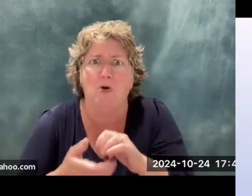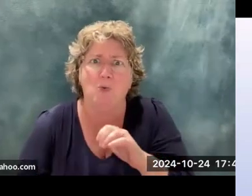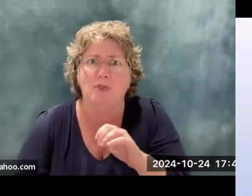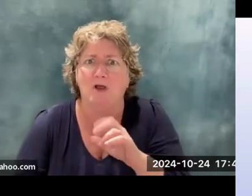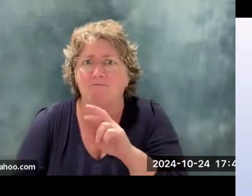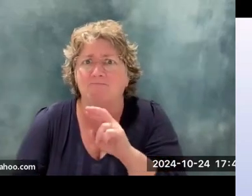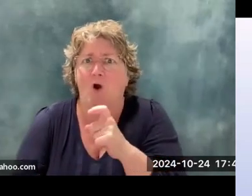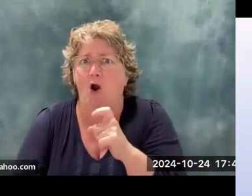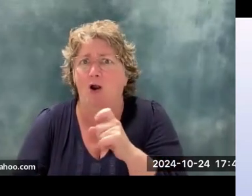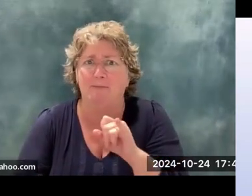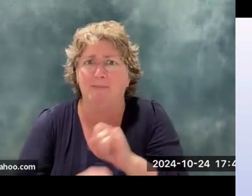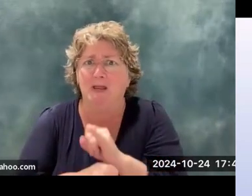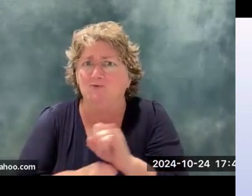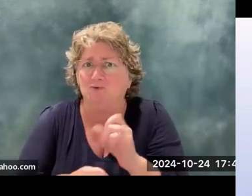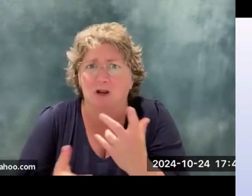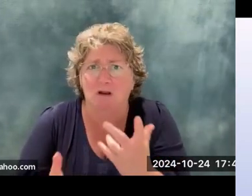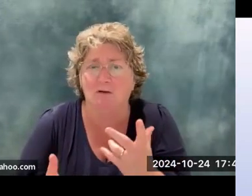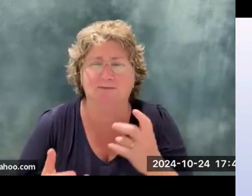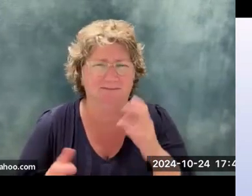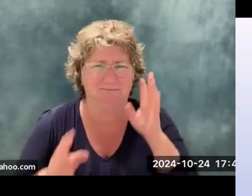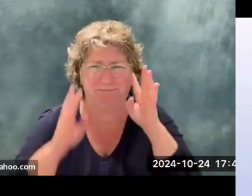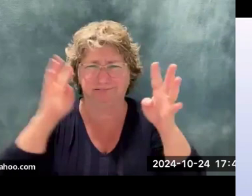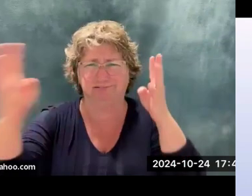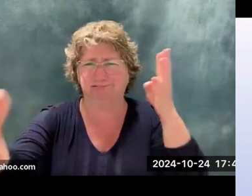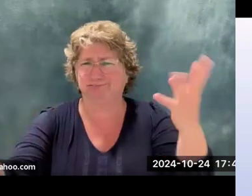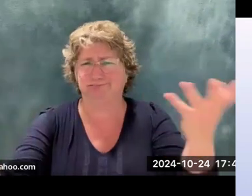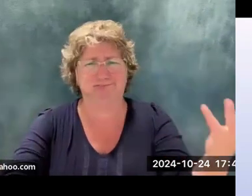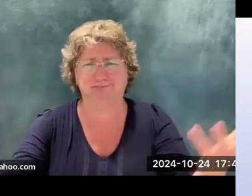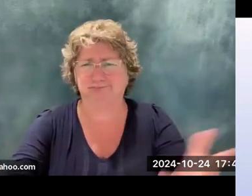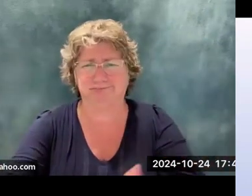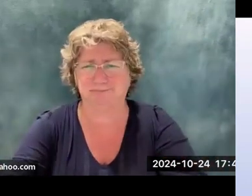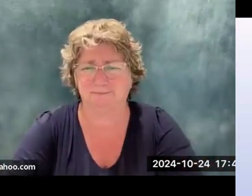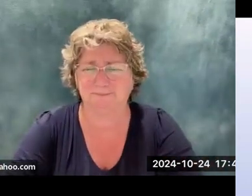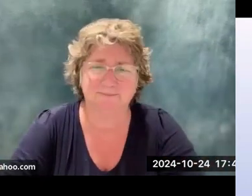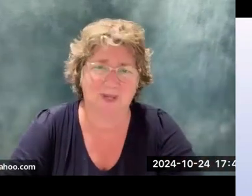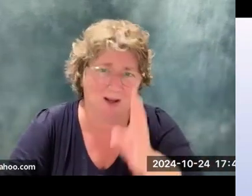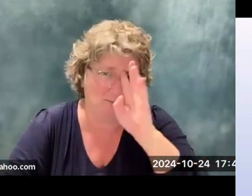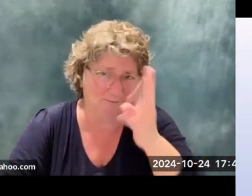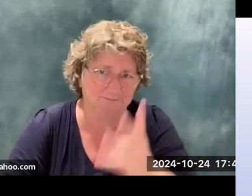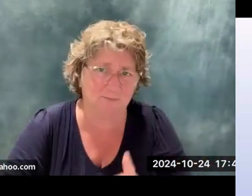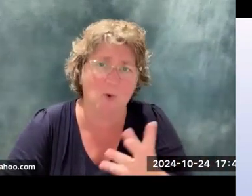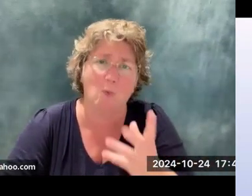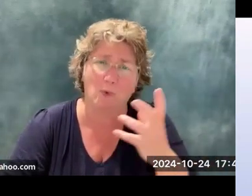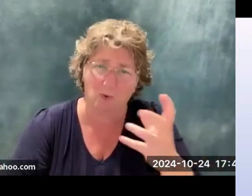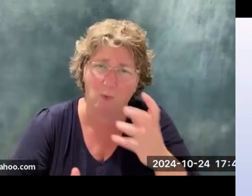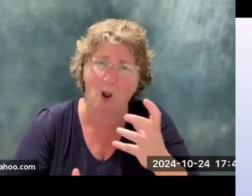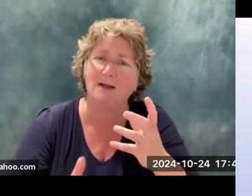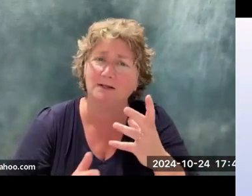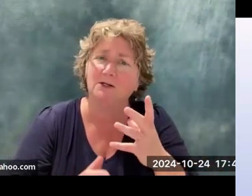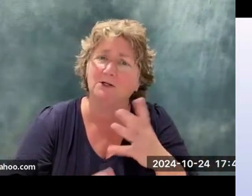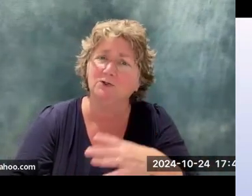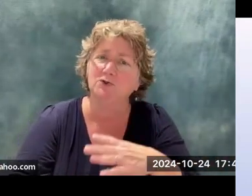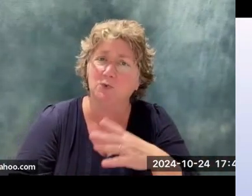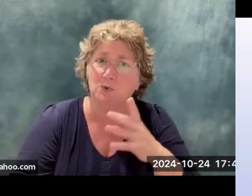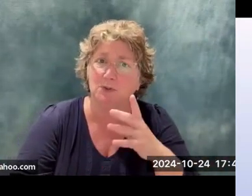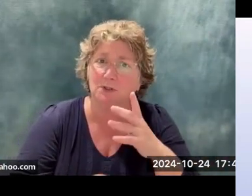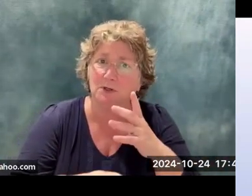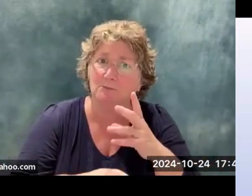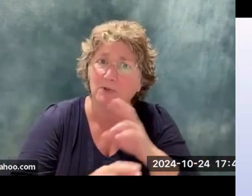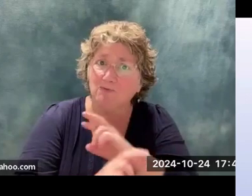hypotheses. So we want to anticipate future pandemics and prepare. So please think about